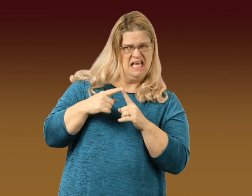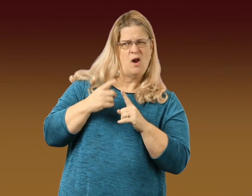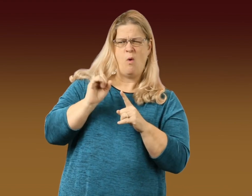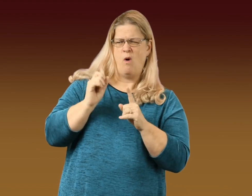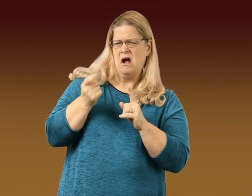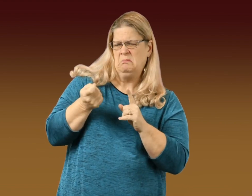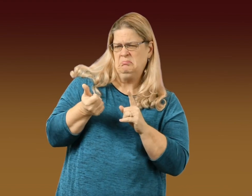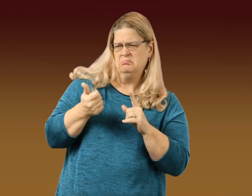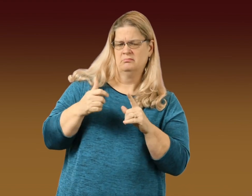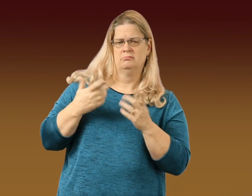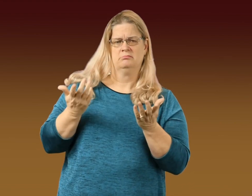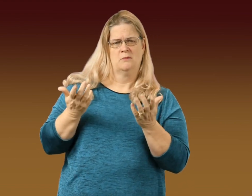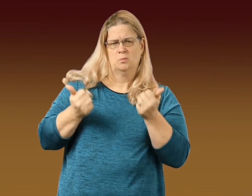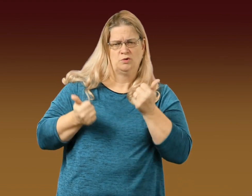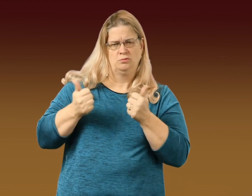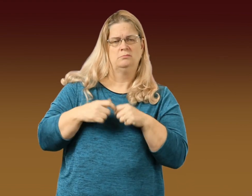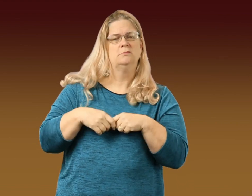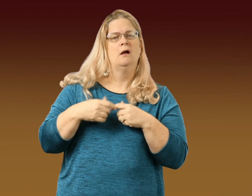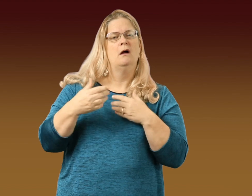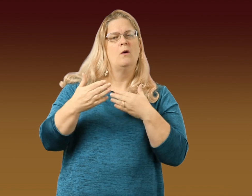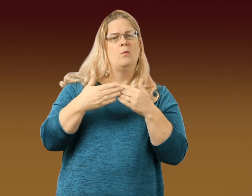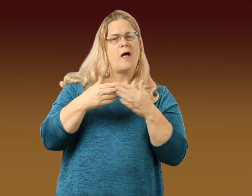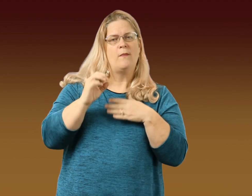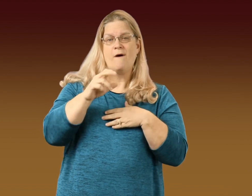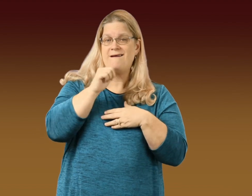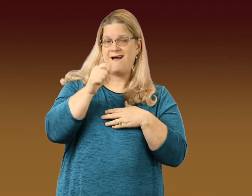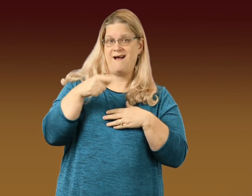whether or not there were any serious injuries or death.